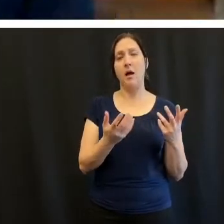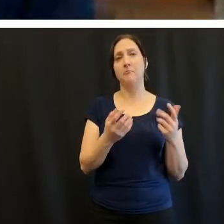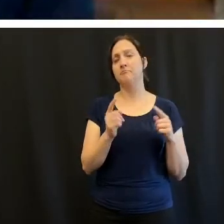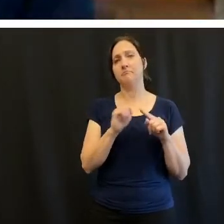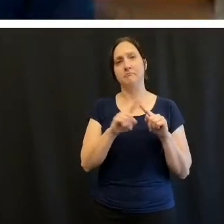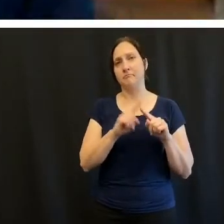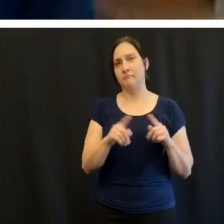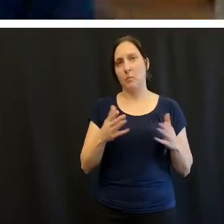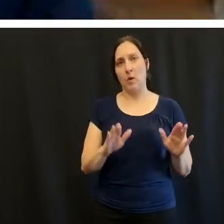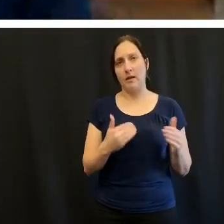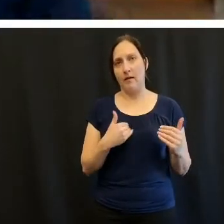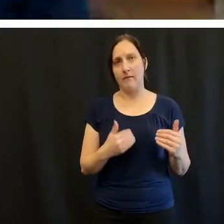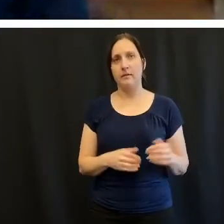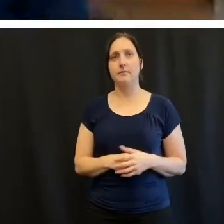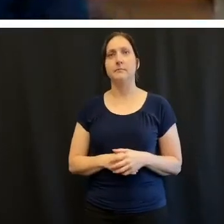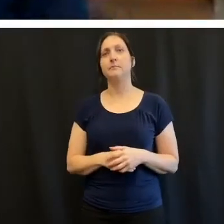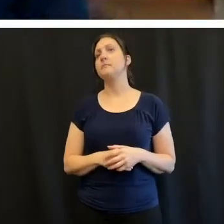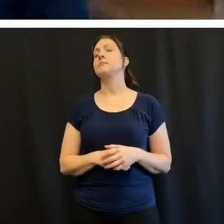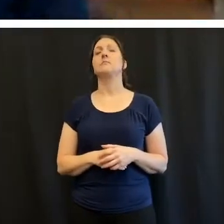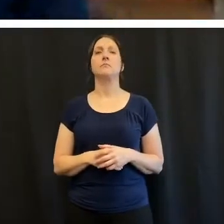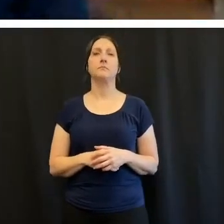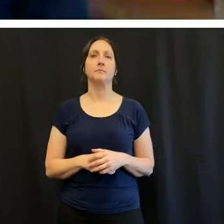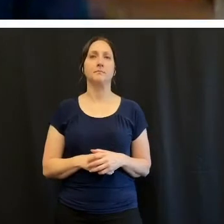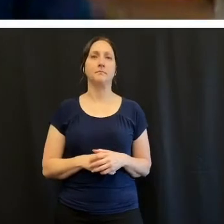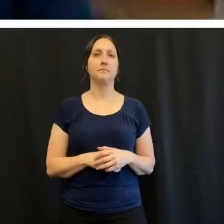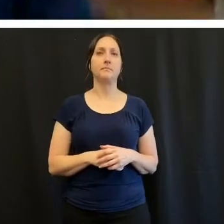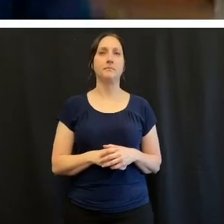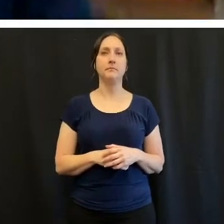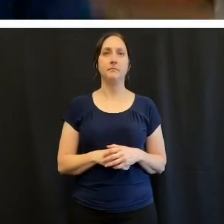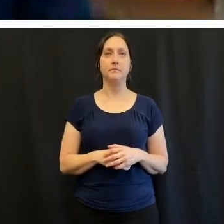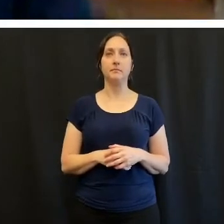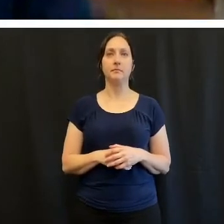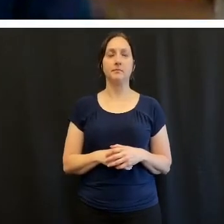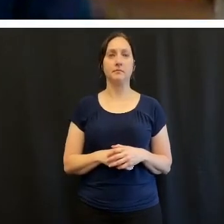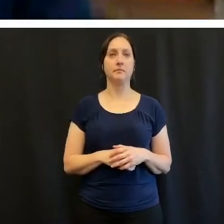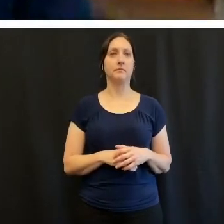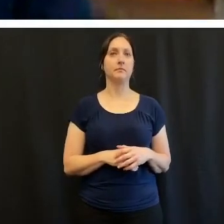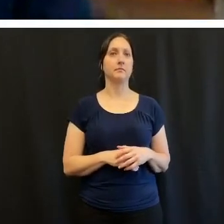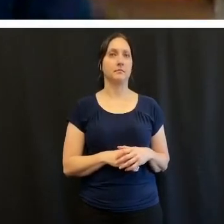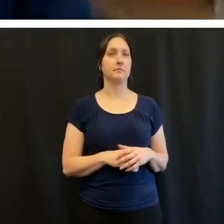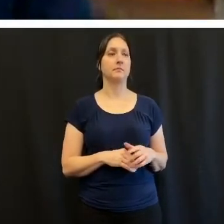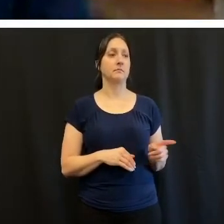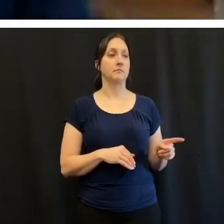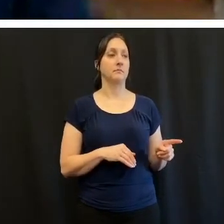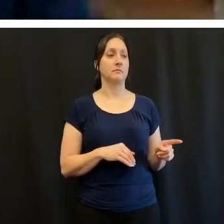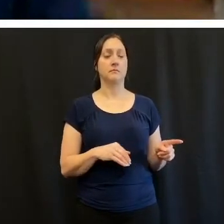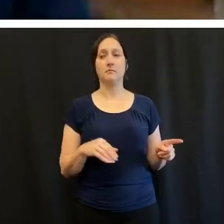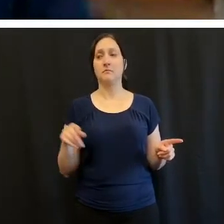Many outside of K12 might have underestimated the role that schools play